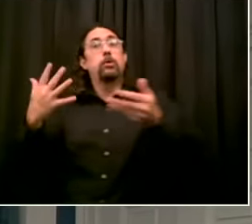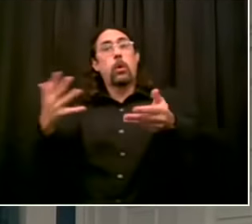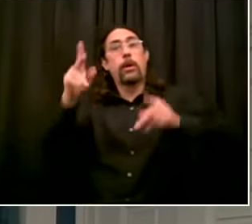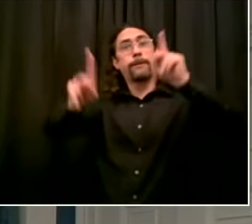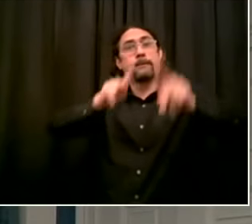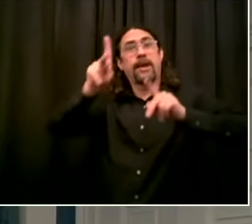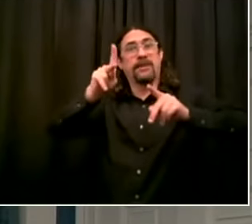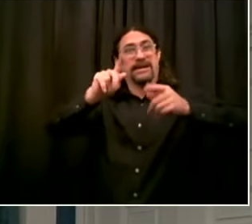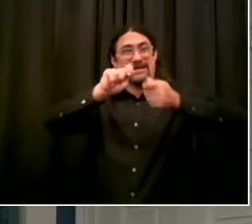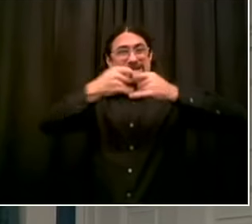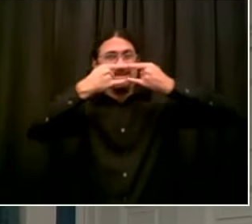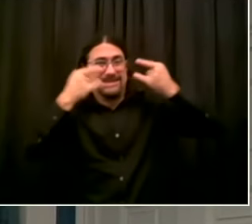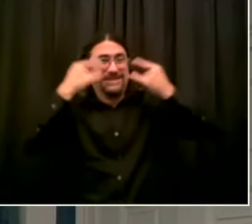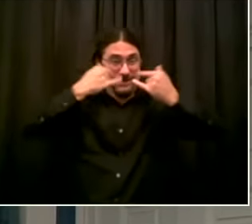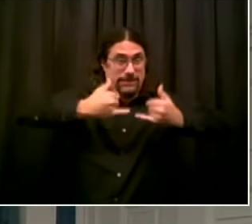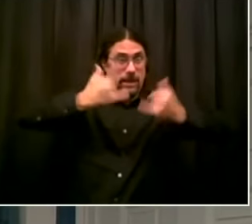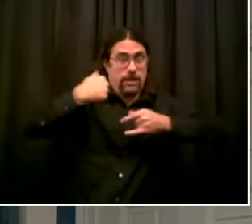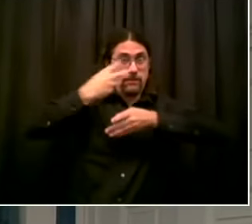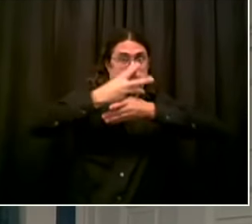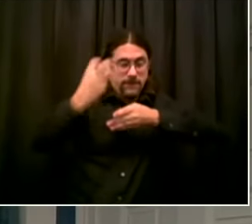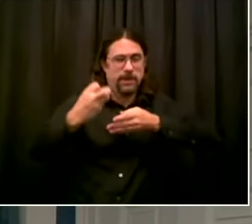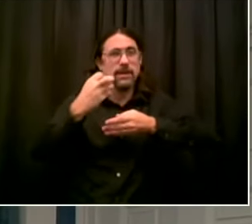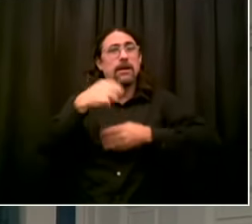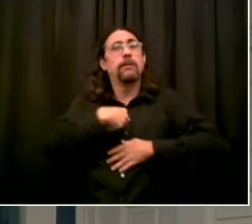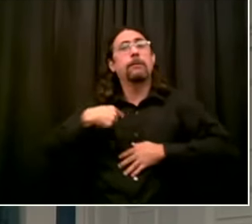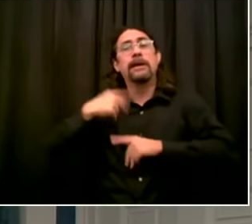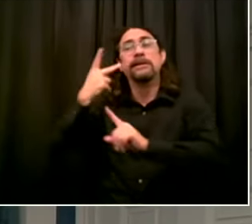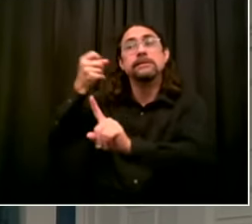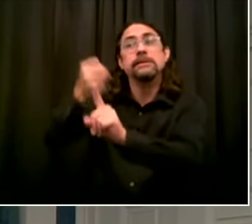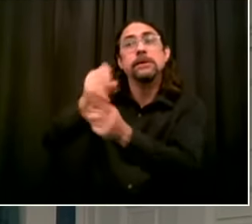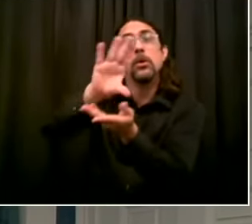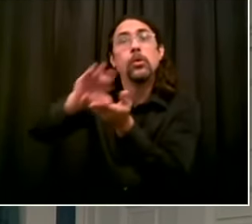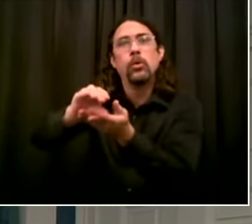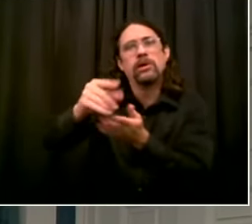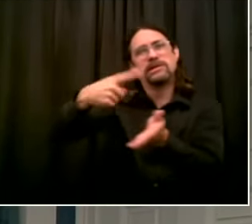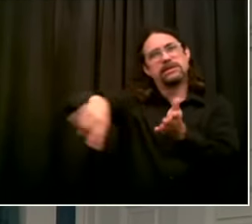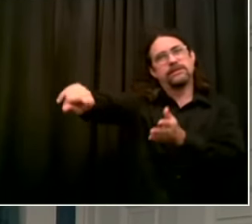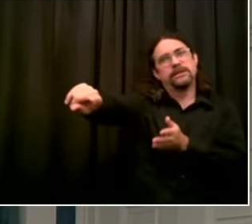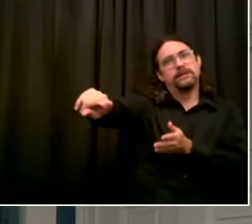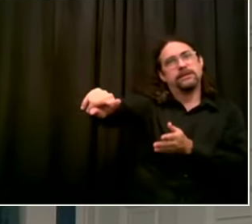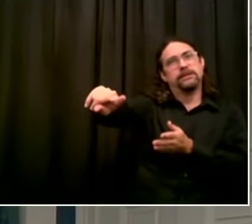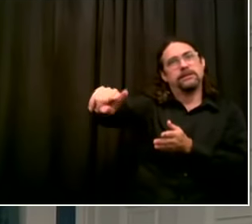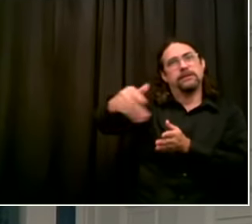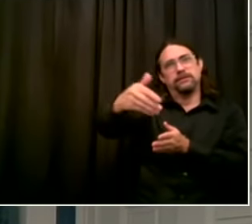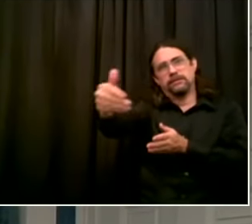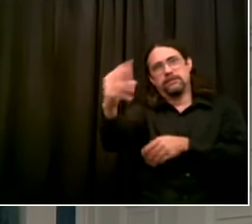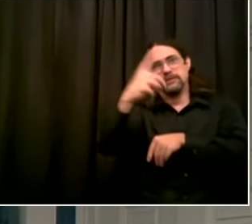LOOK AT TODAY'S NEW NUMBERS WHEN THEY COME IN AND DETERMINE IF WE THINK WE HAVE TO START THAT